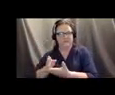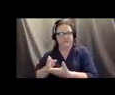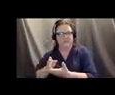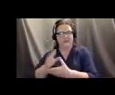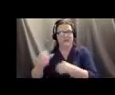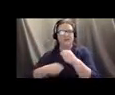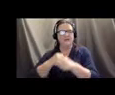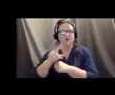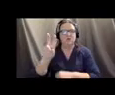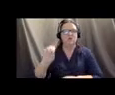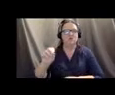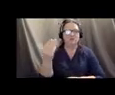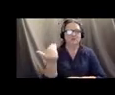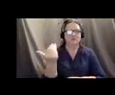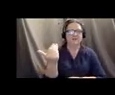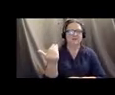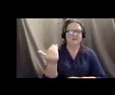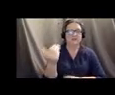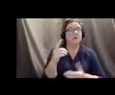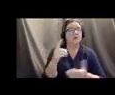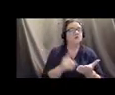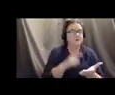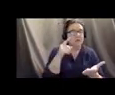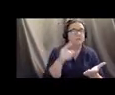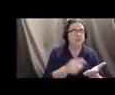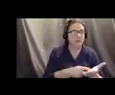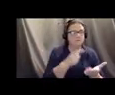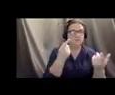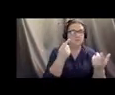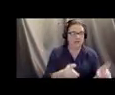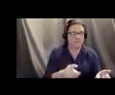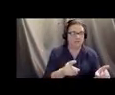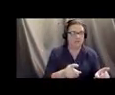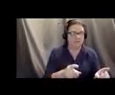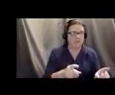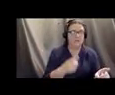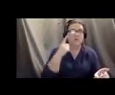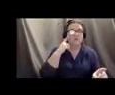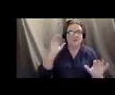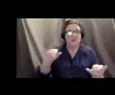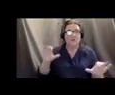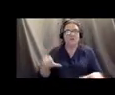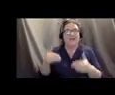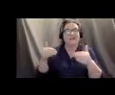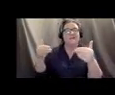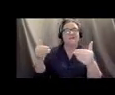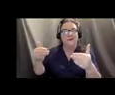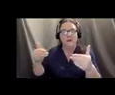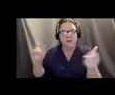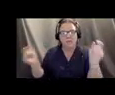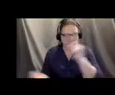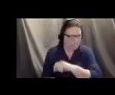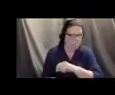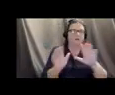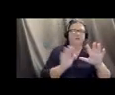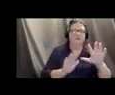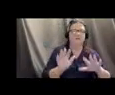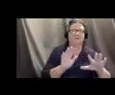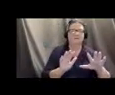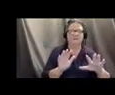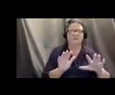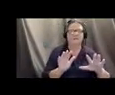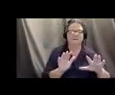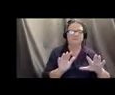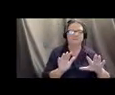And so, sometimes you know what you think you can do sometimes it changes.